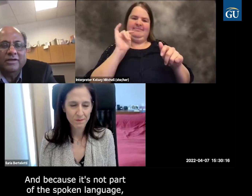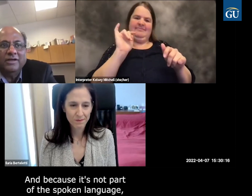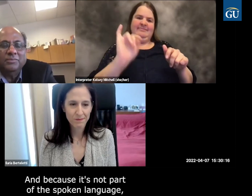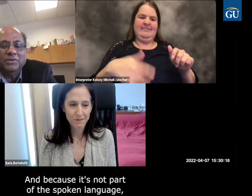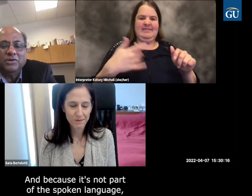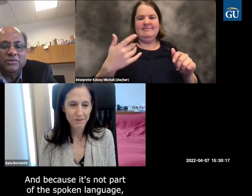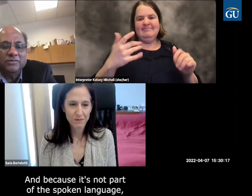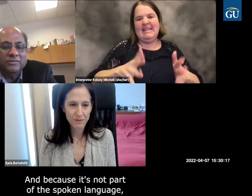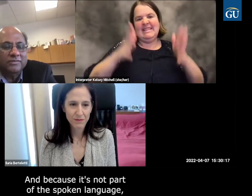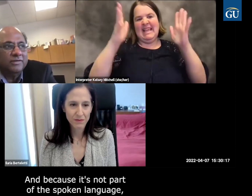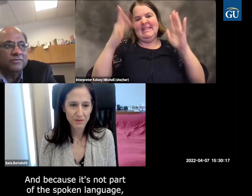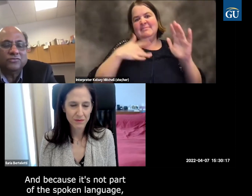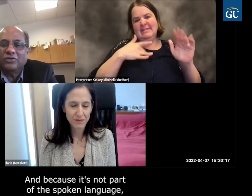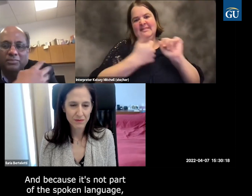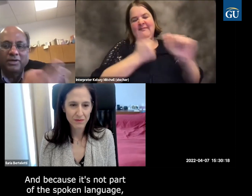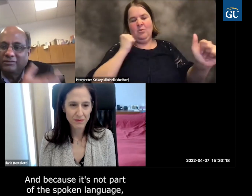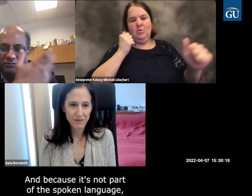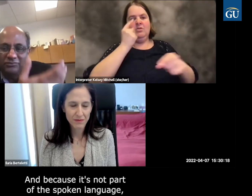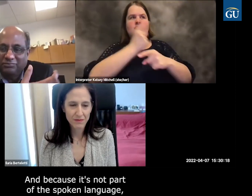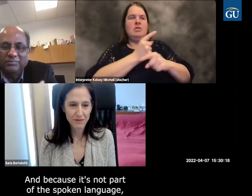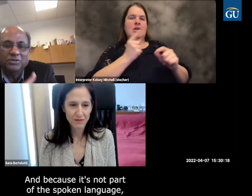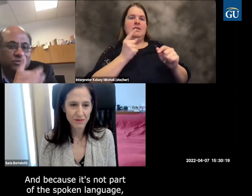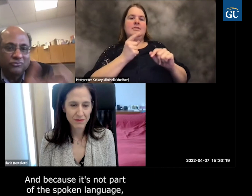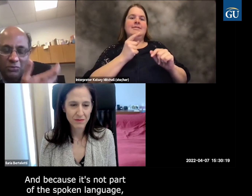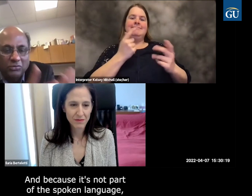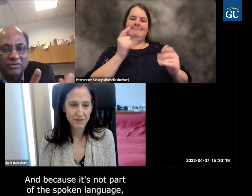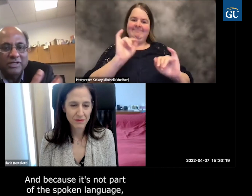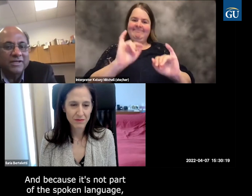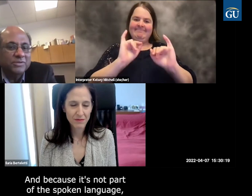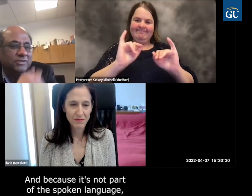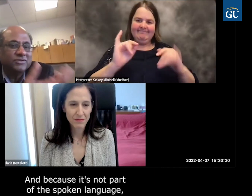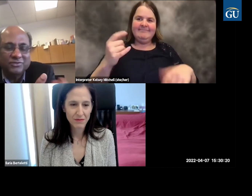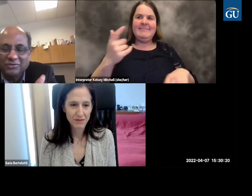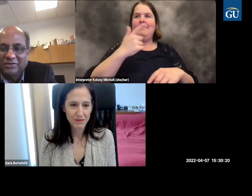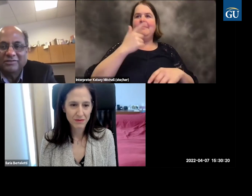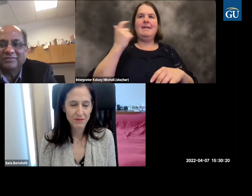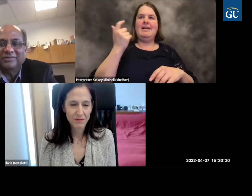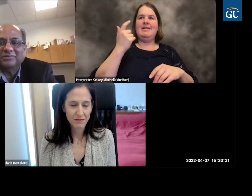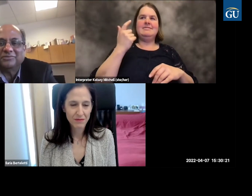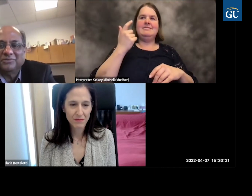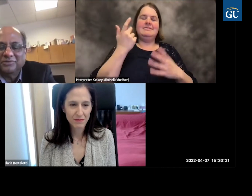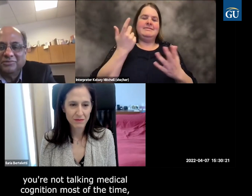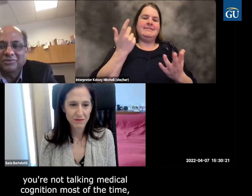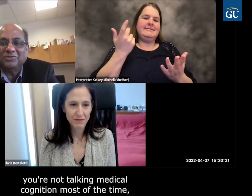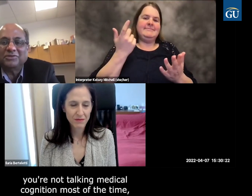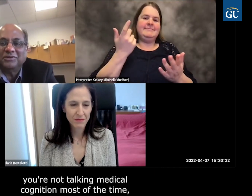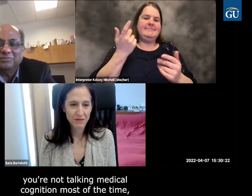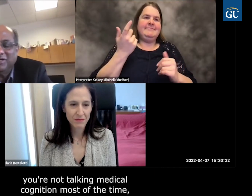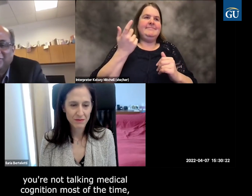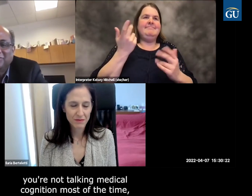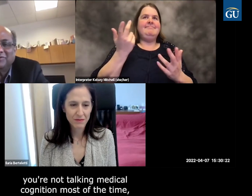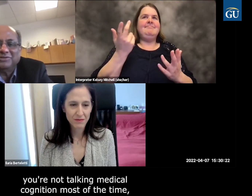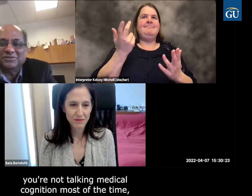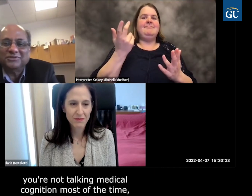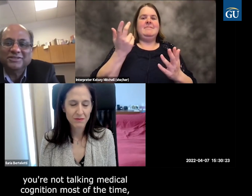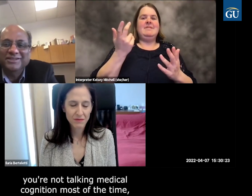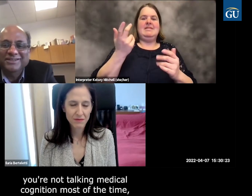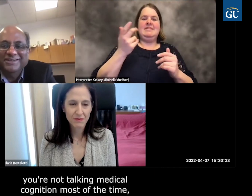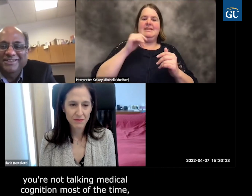and because it's not part of this you know the spoken language you can you know it's not you're not talking